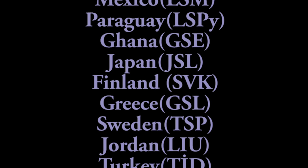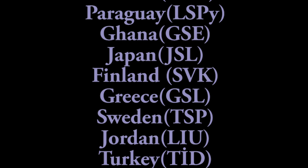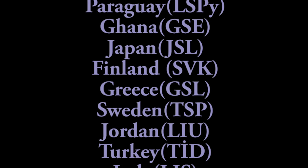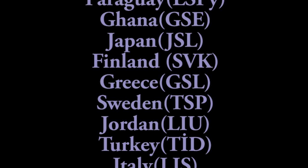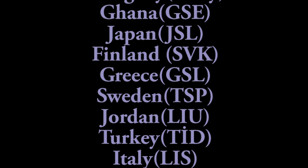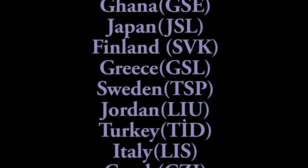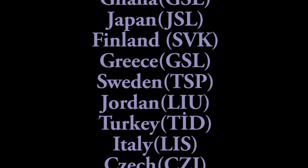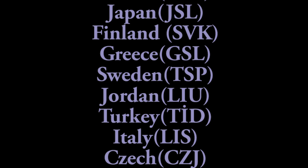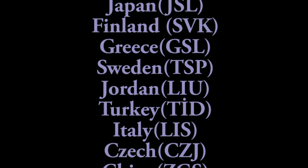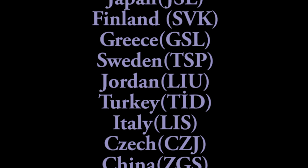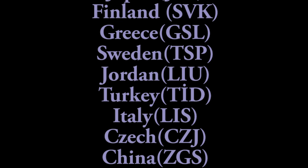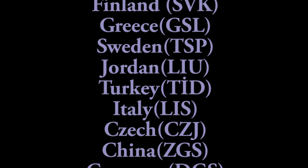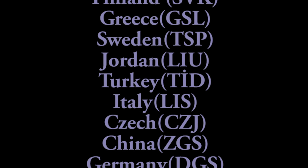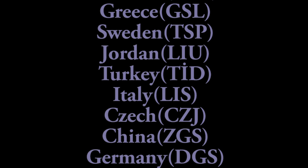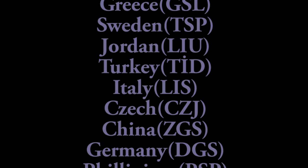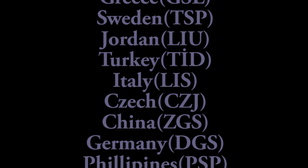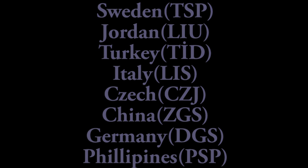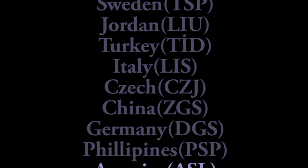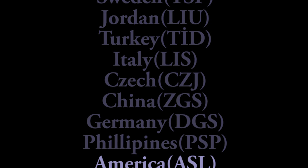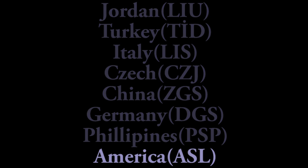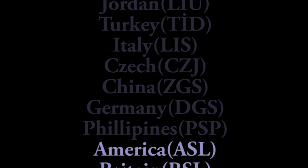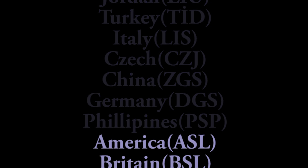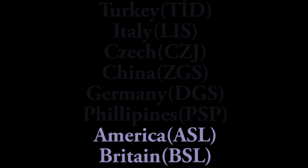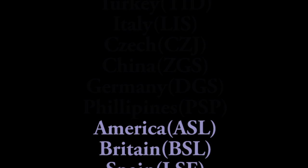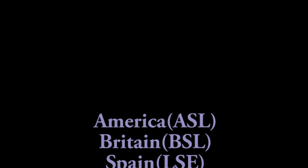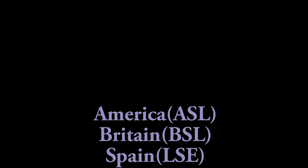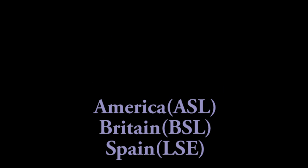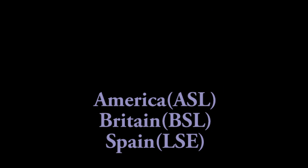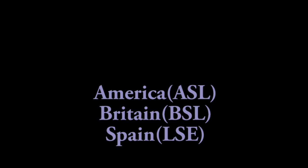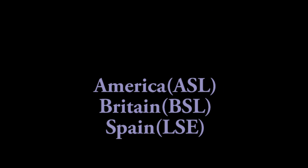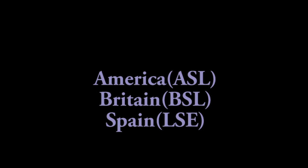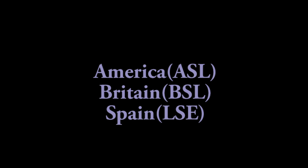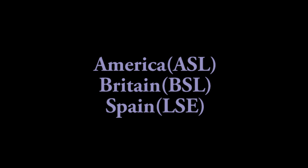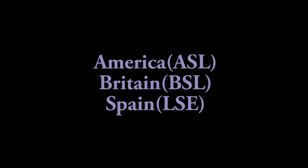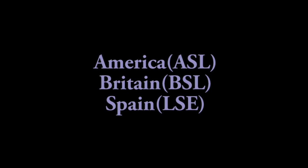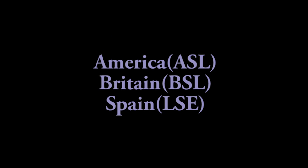but 120 or so of them are virtually excluded from apps. And, even for apps that address